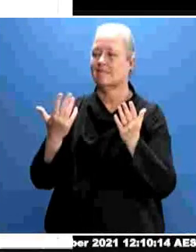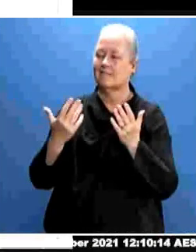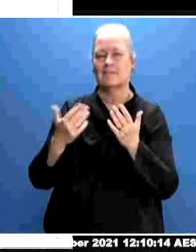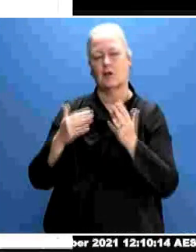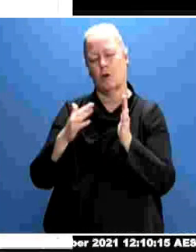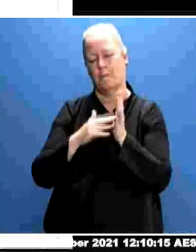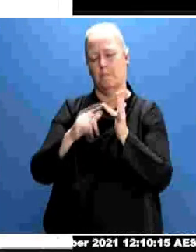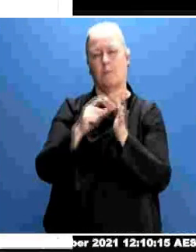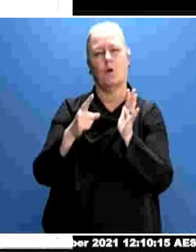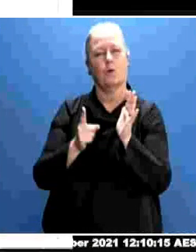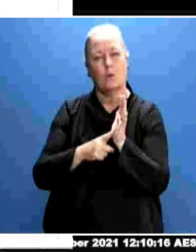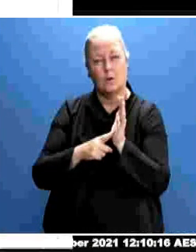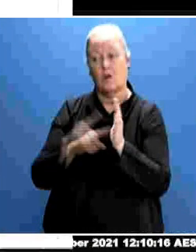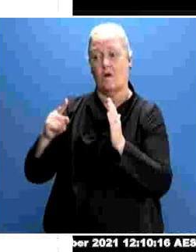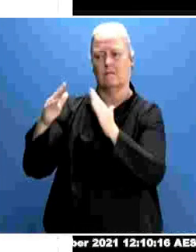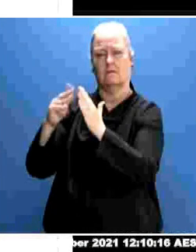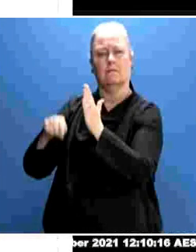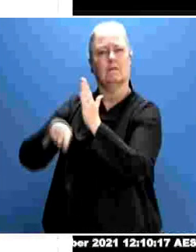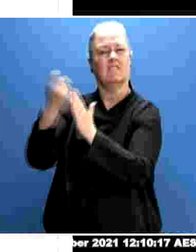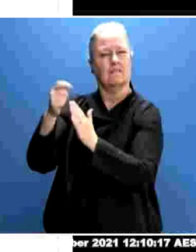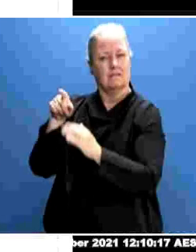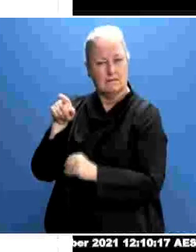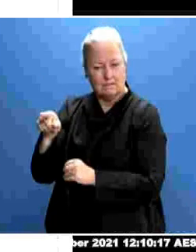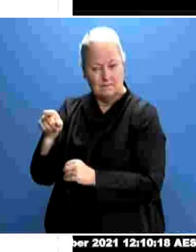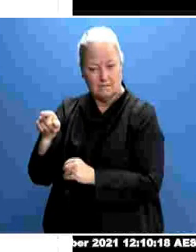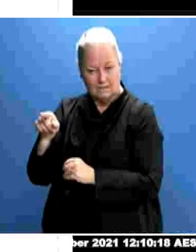back in 2012, there had been extensive consultation